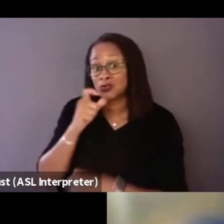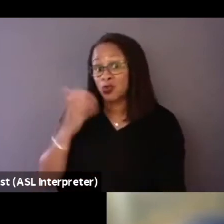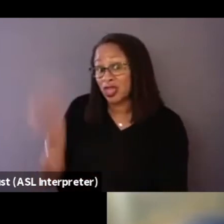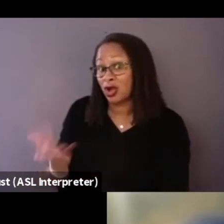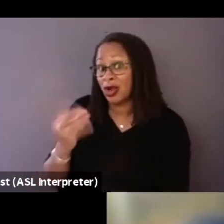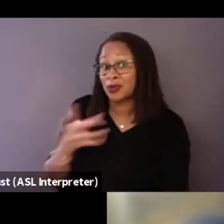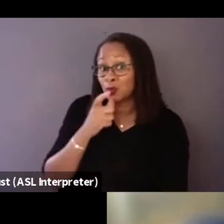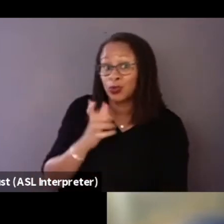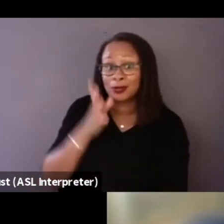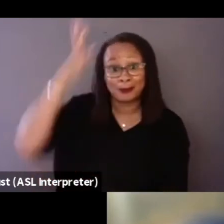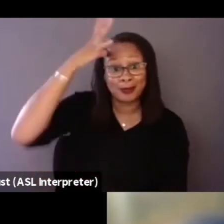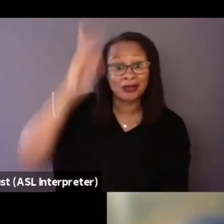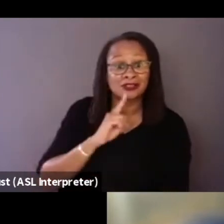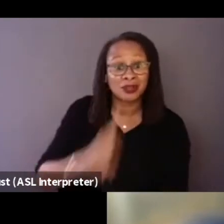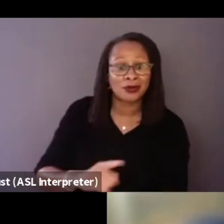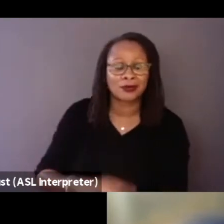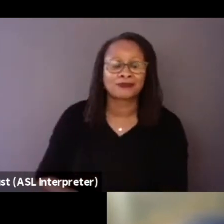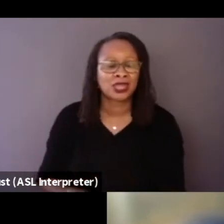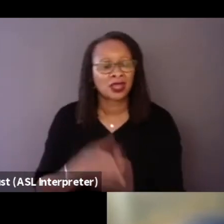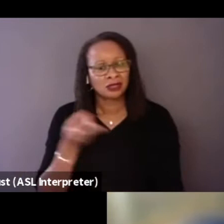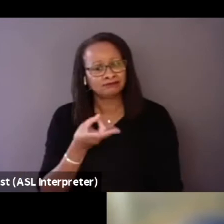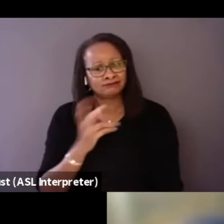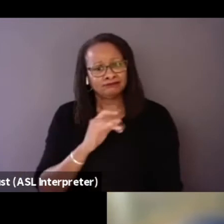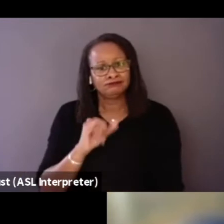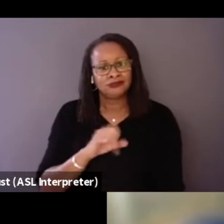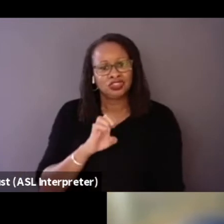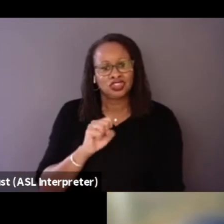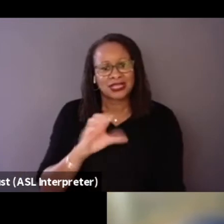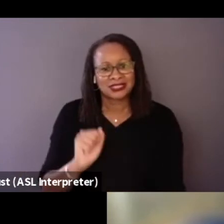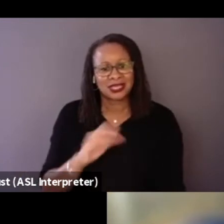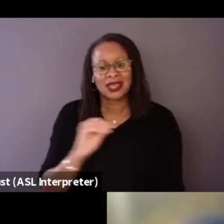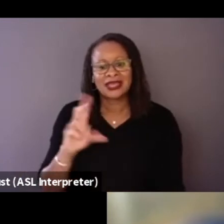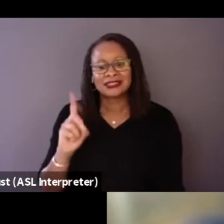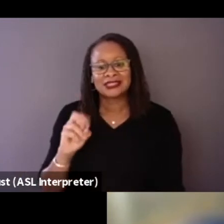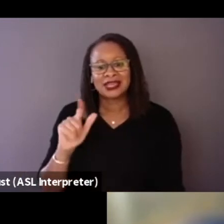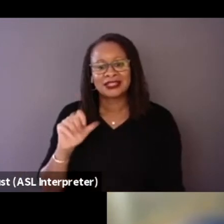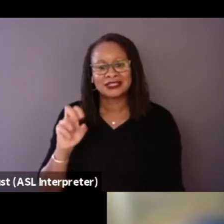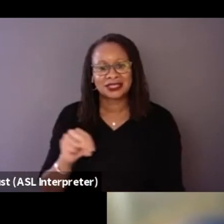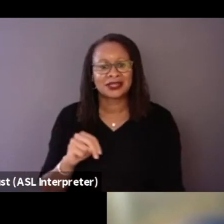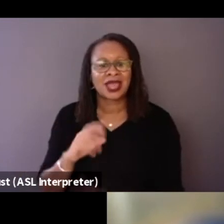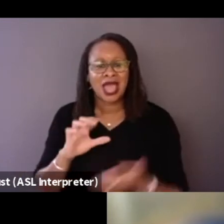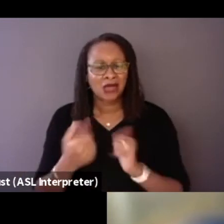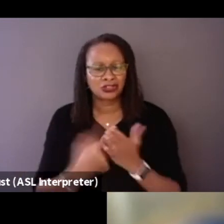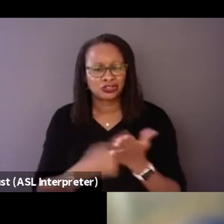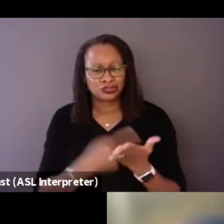Jessica, Denilson, how were you all discussing the visibility of being a part of a documentary, from the undocumented standpoint,